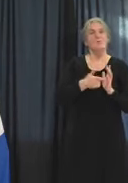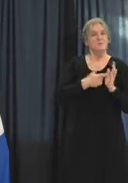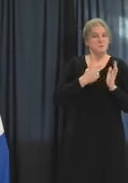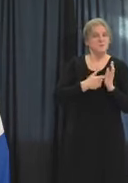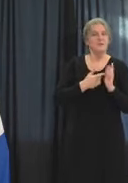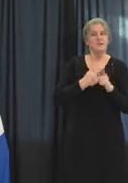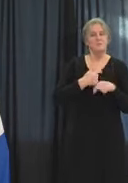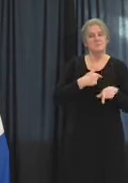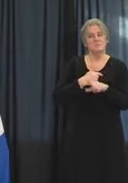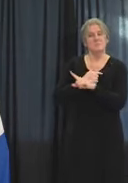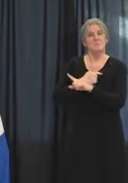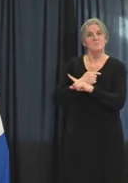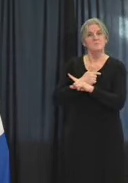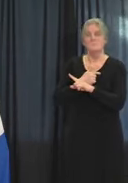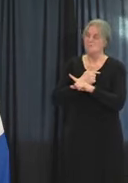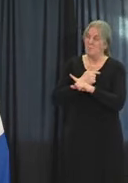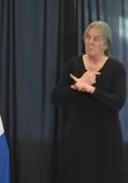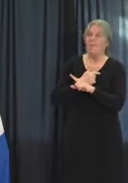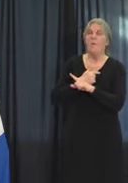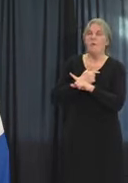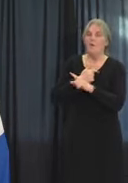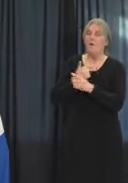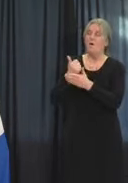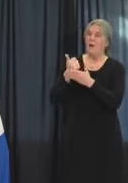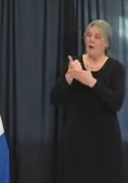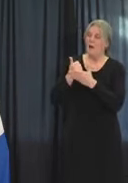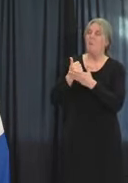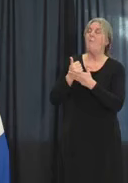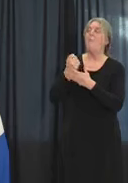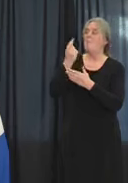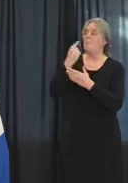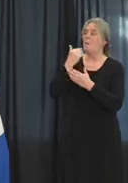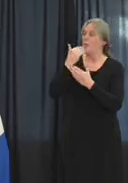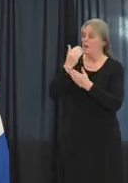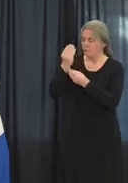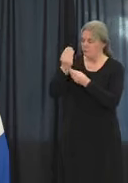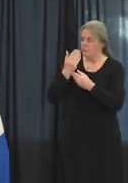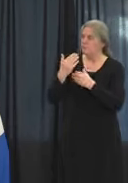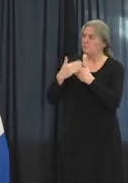although sometimes there might be a useful comment or piece of